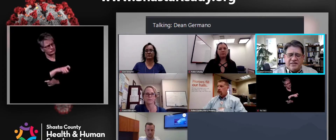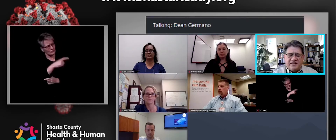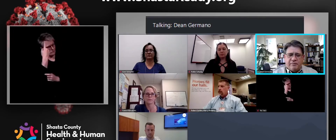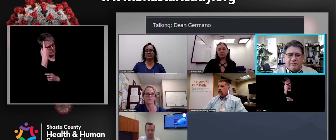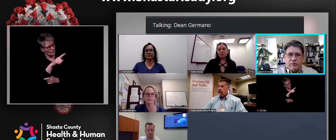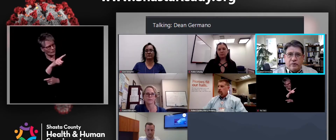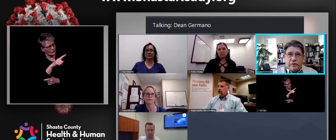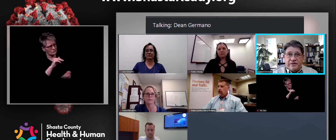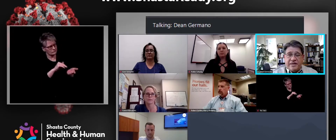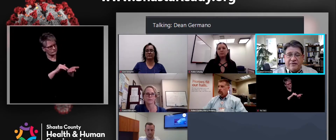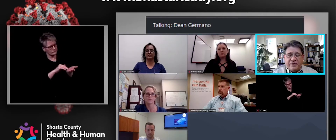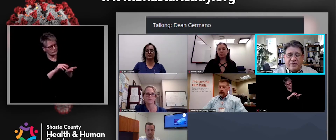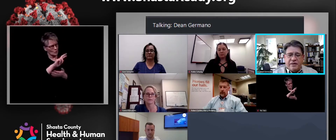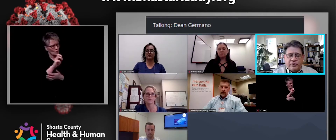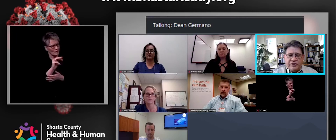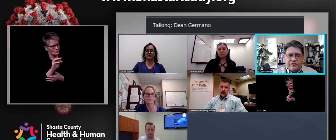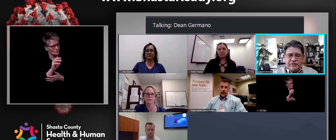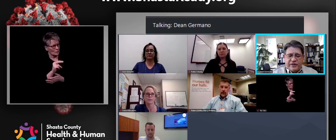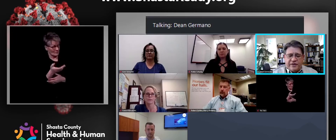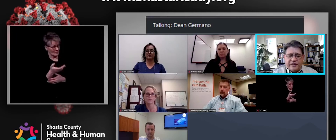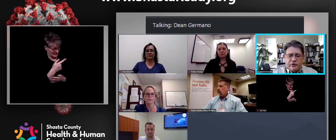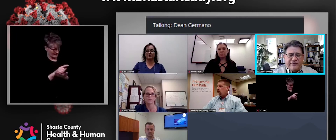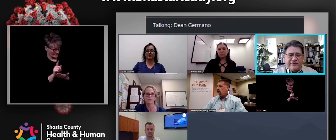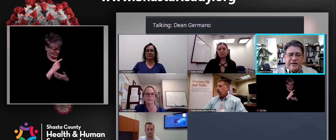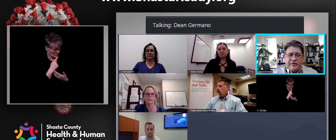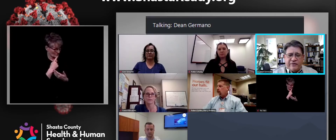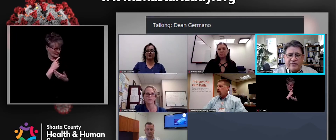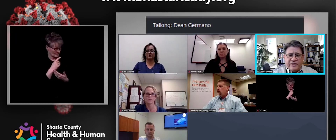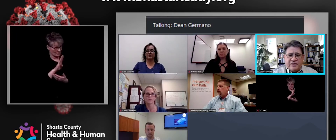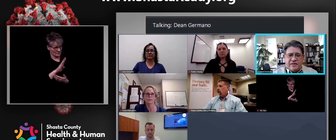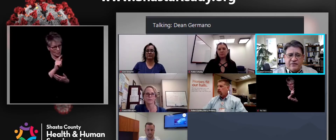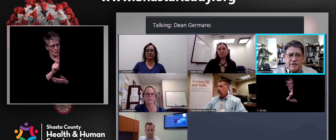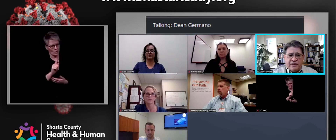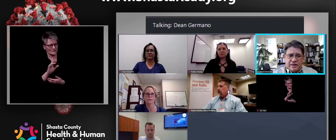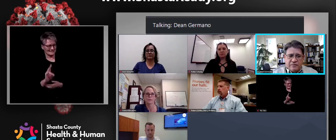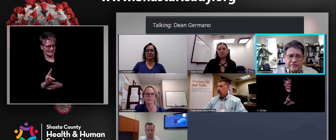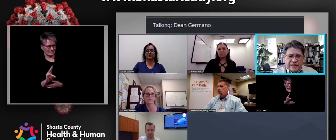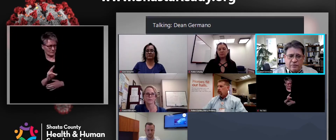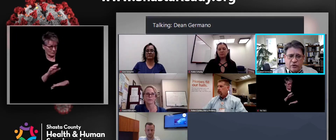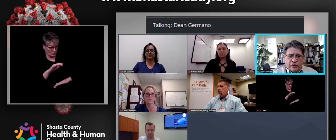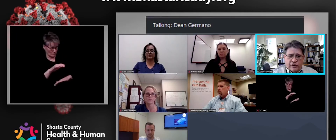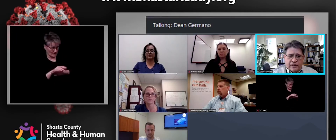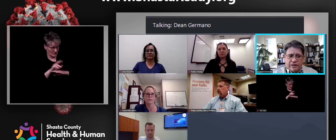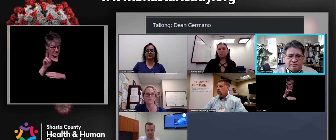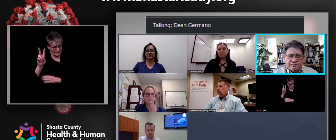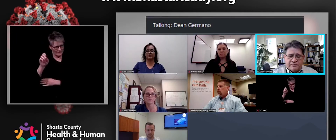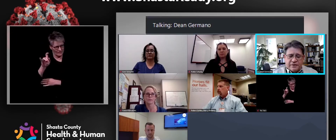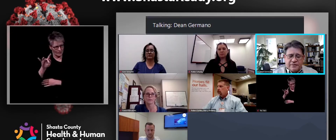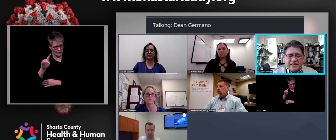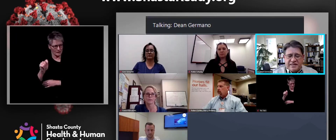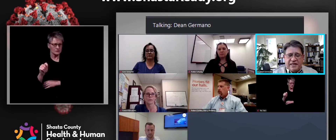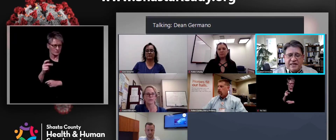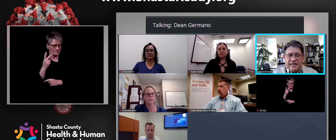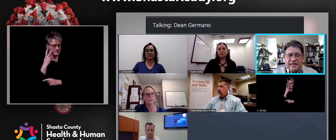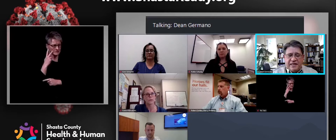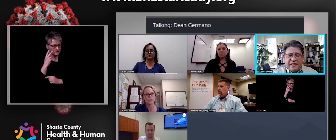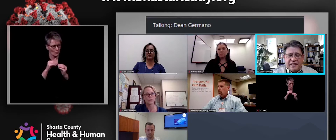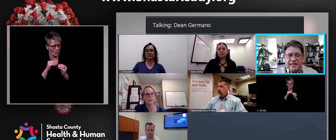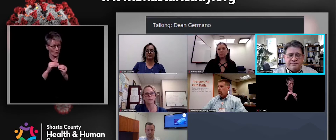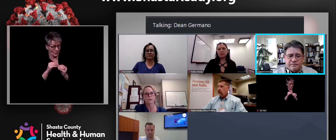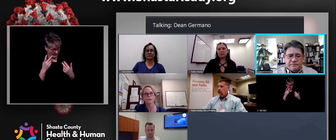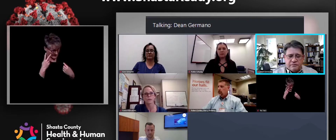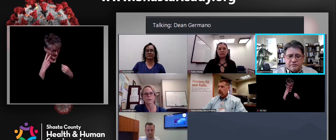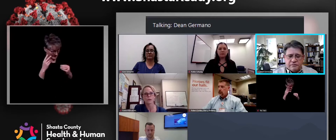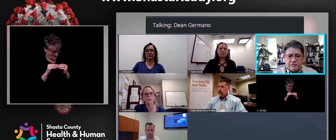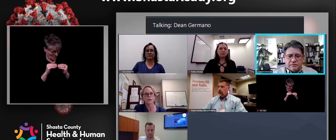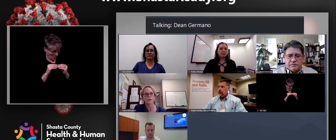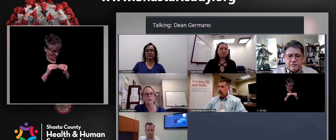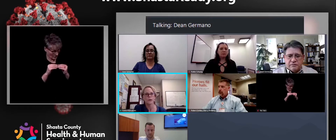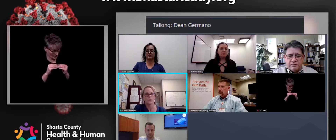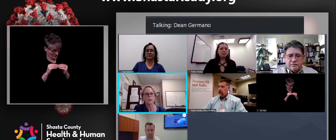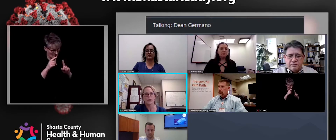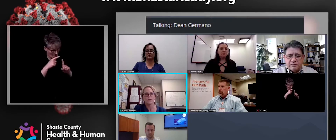case of the B117 British variant. Do we have any other evidence of it being seen here?